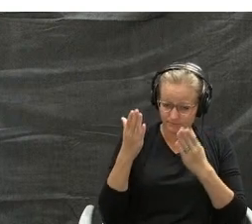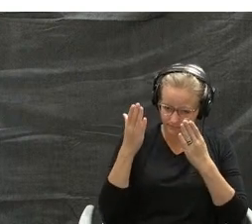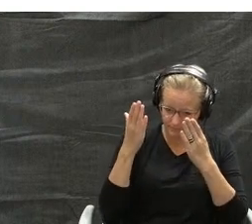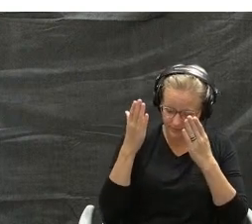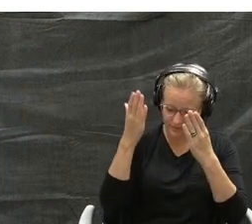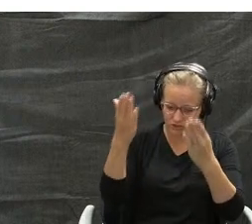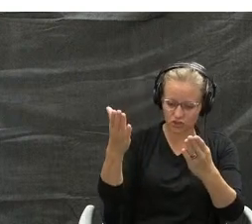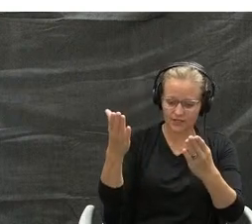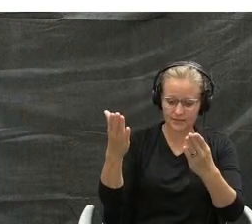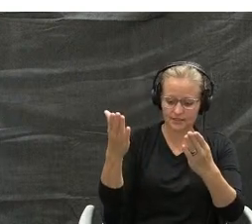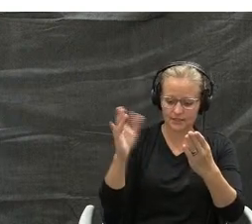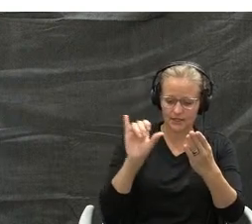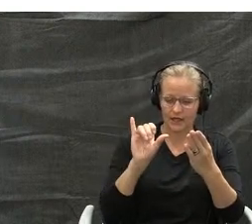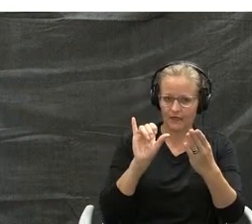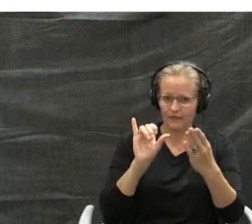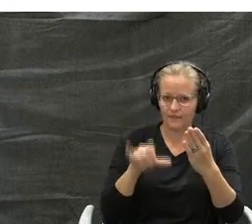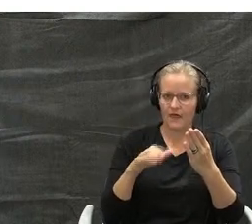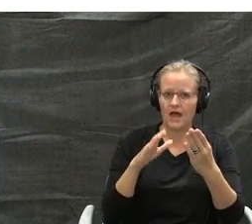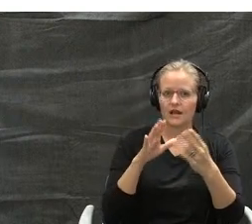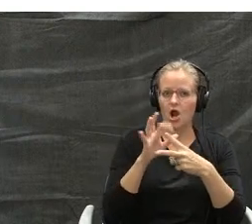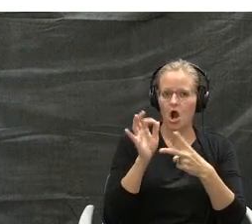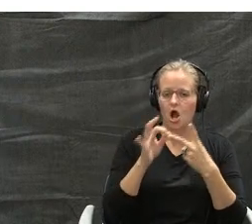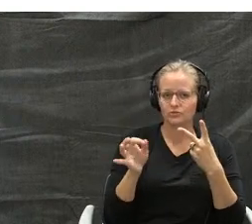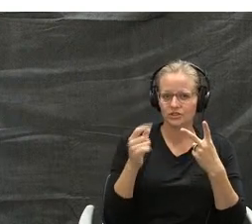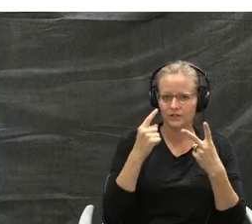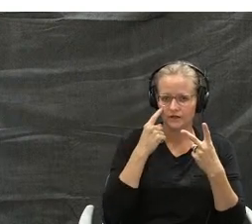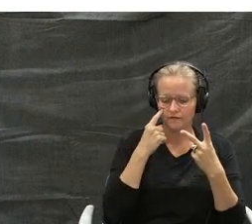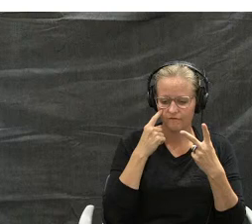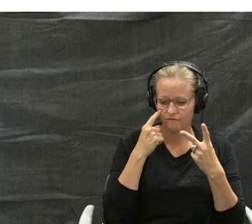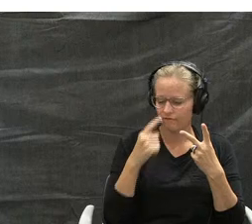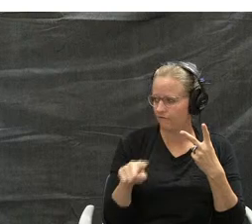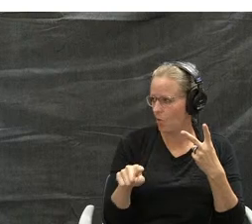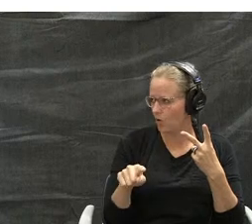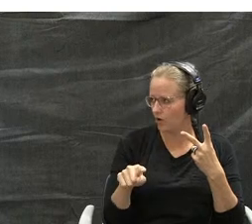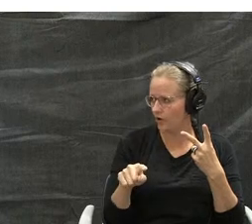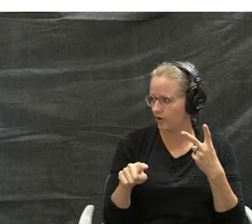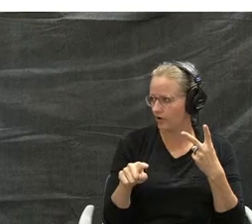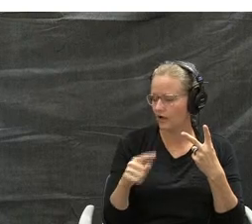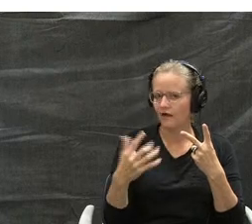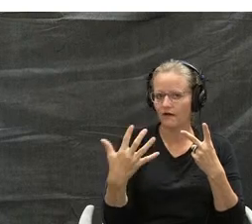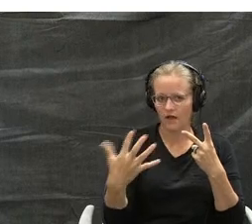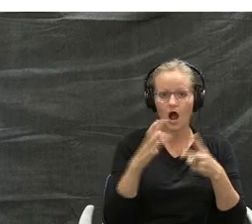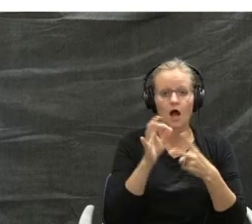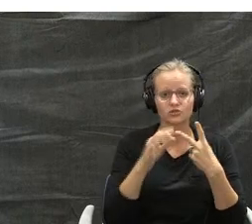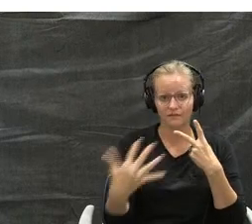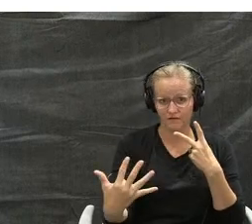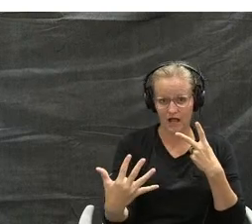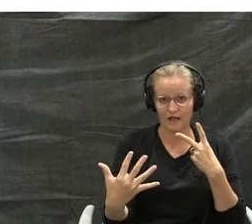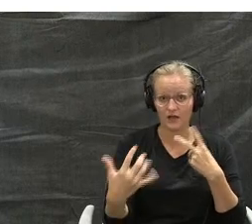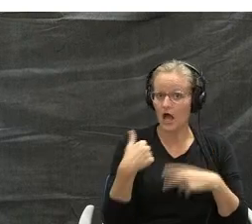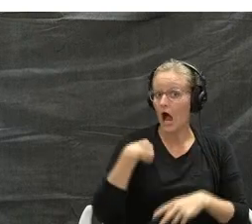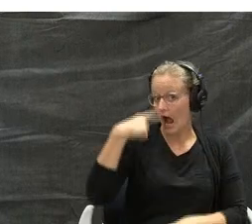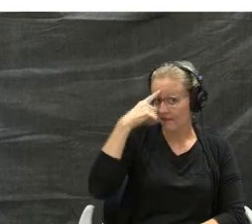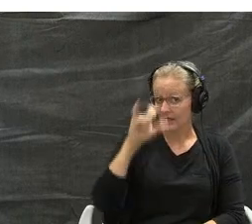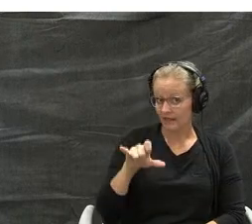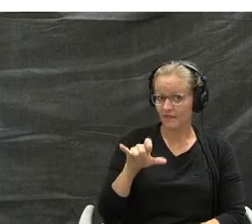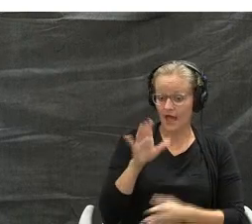option for the following reasons. For starters, this plan works. How do I know? I know because I have lived this plan